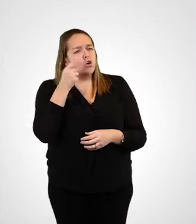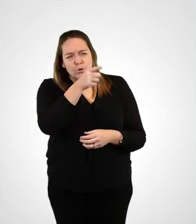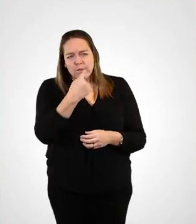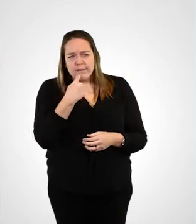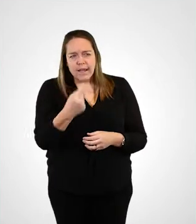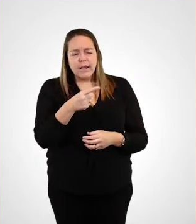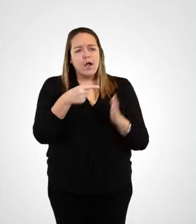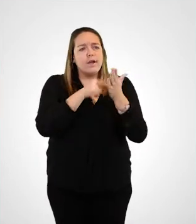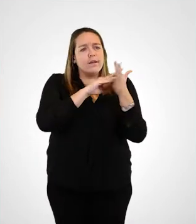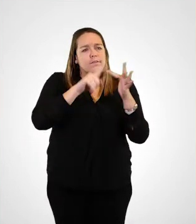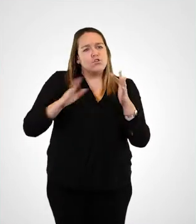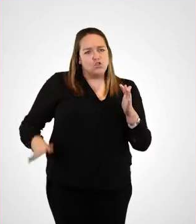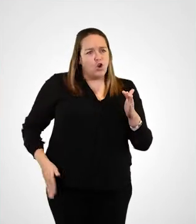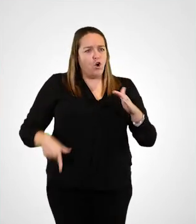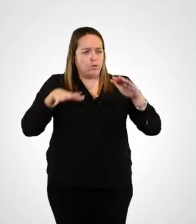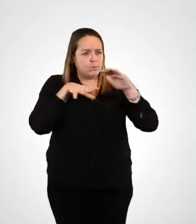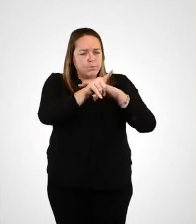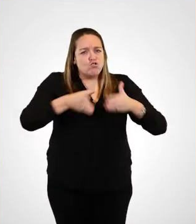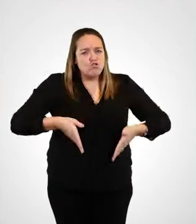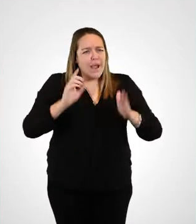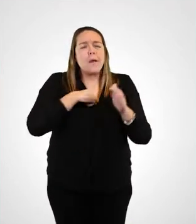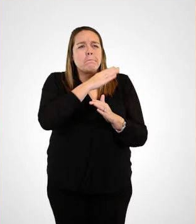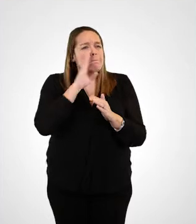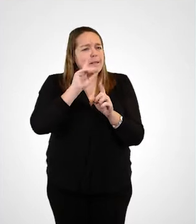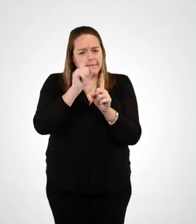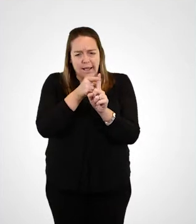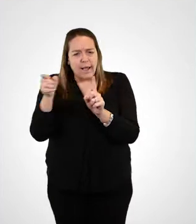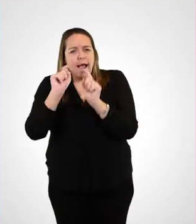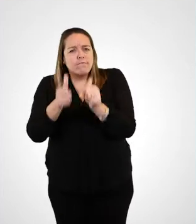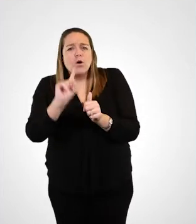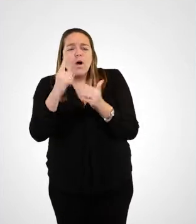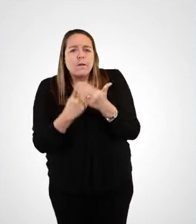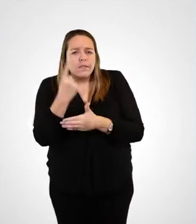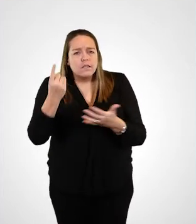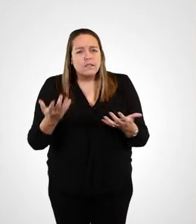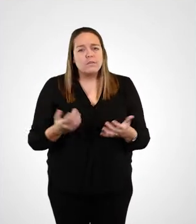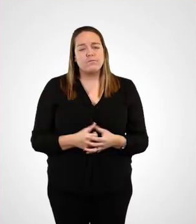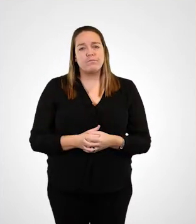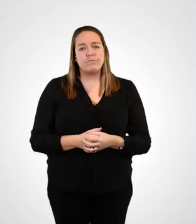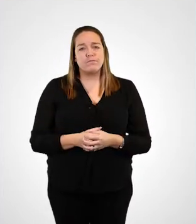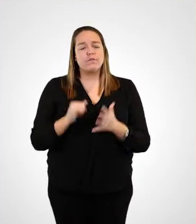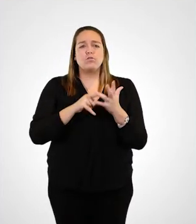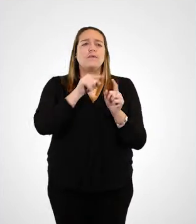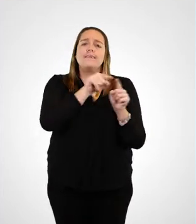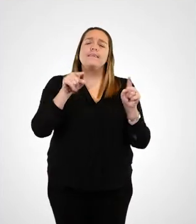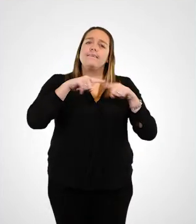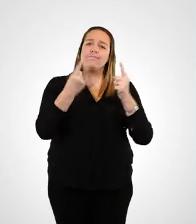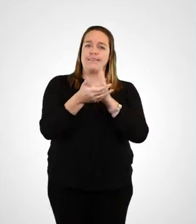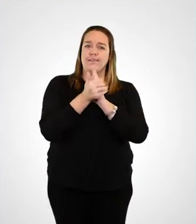or "I heard you say the dog ran into the street, but I missed what happened after it ran into the street".